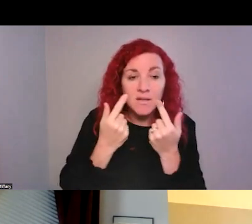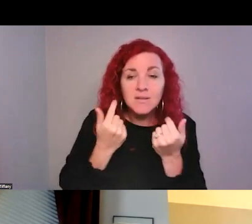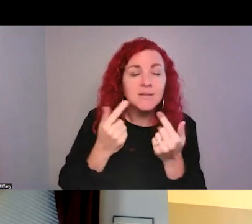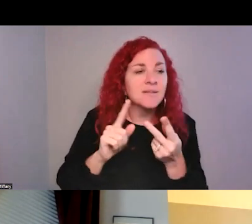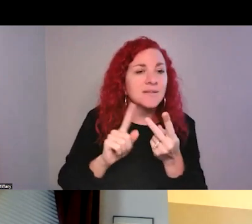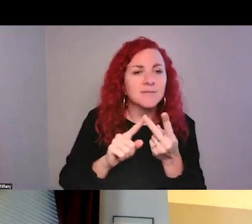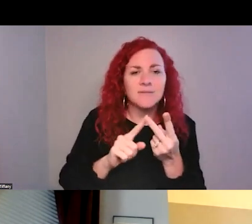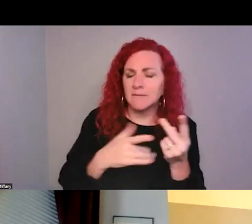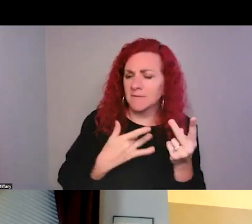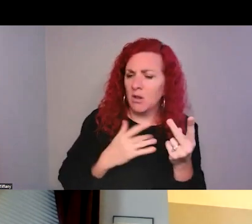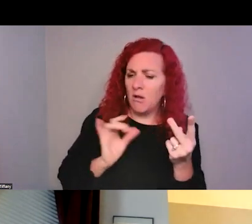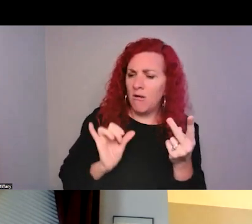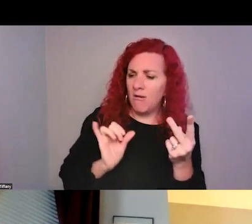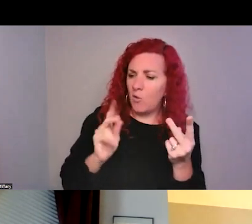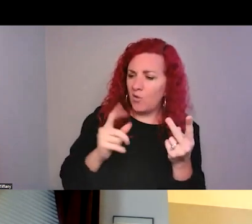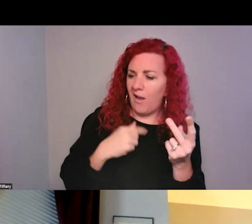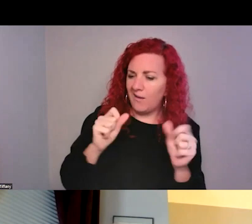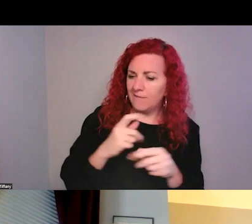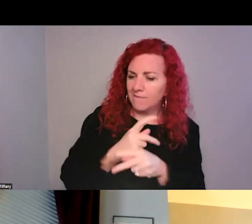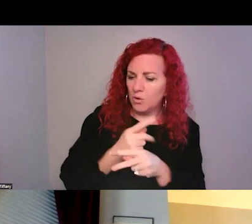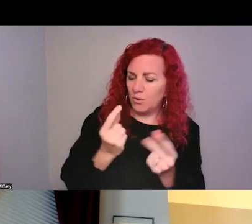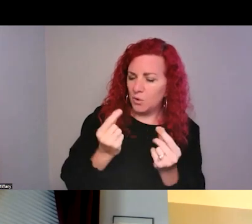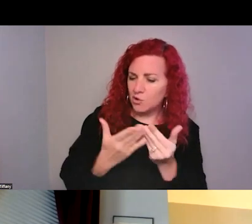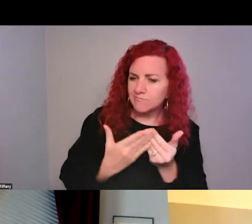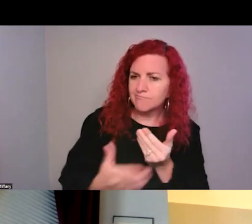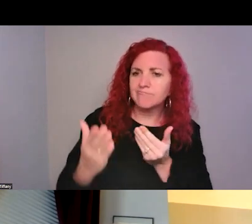SAY OKAY I AM GOING TO FIGURE OUT WHAT TO DO FOR HERE.